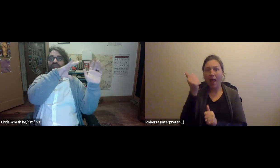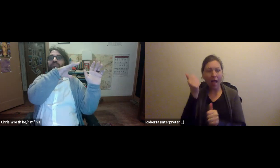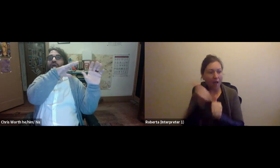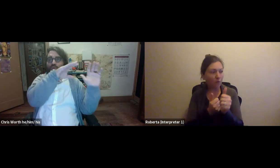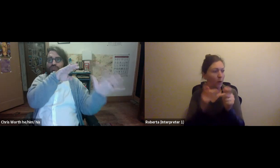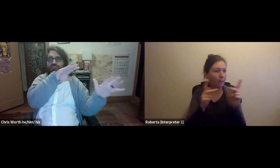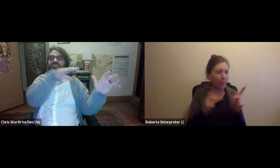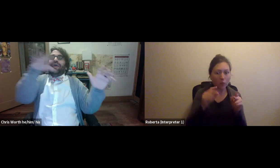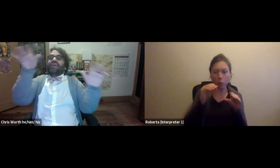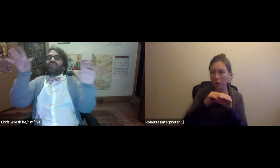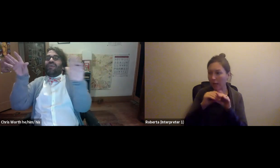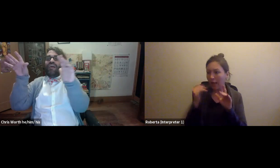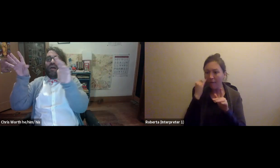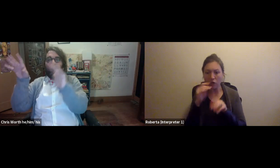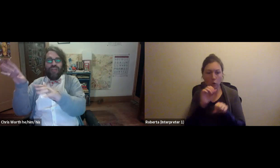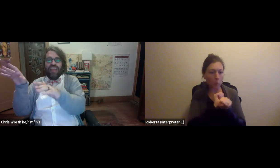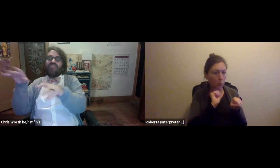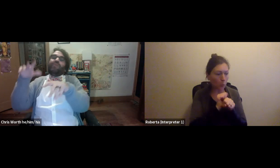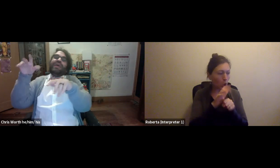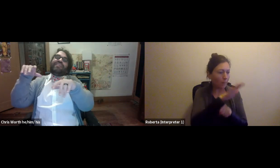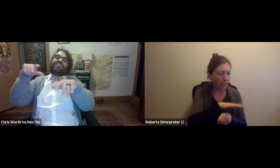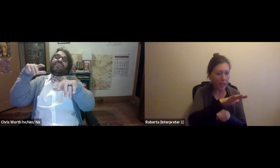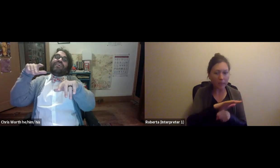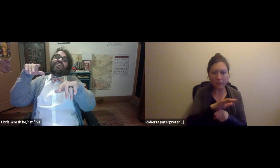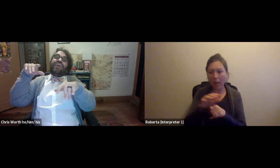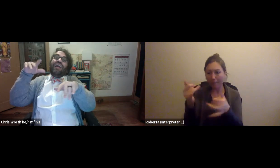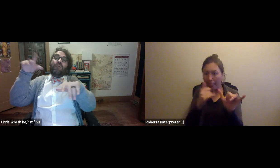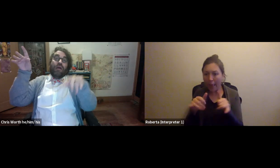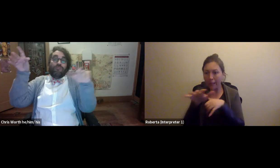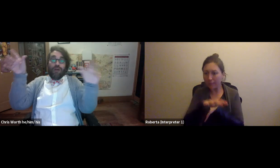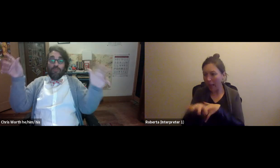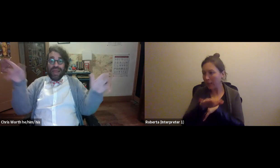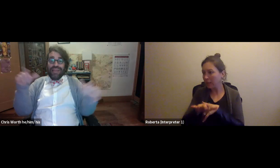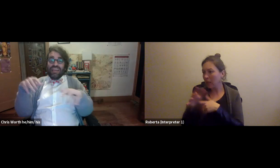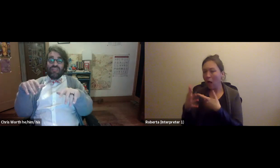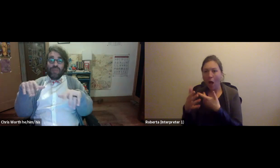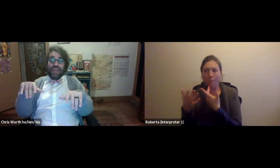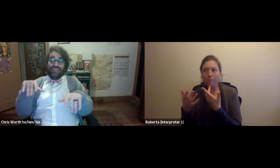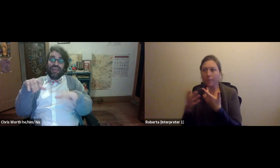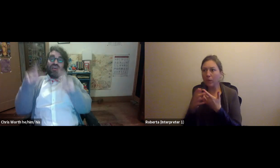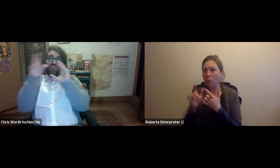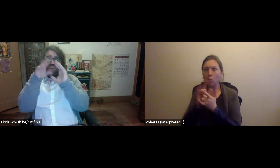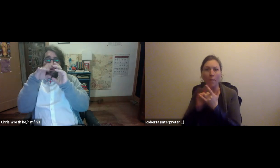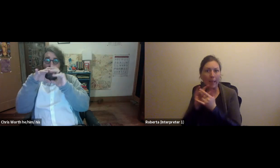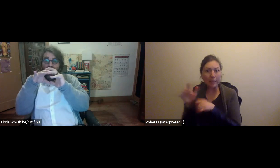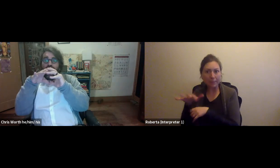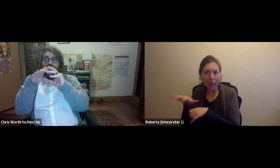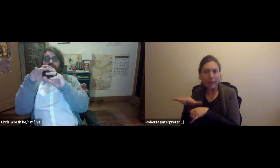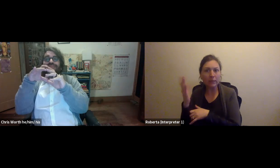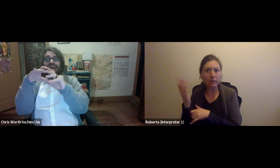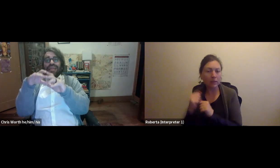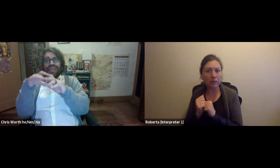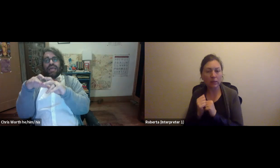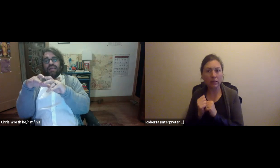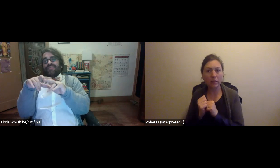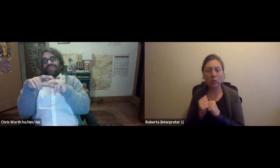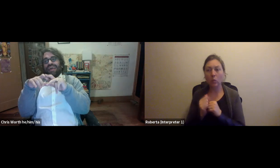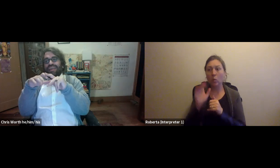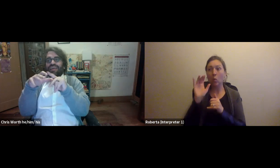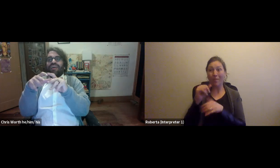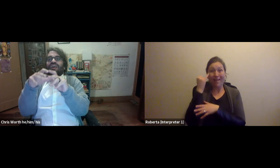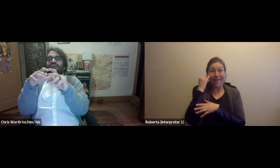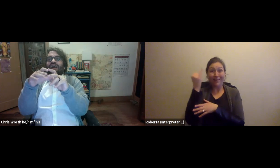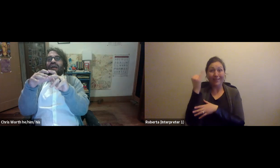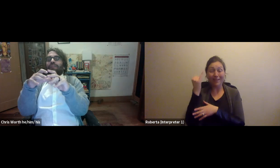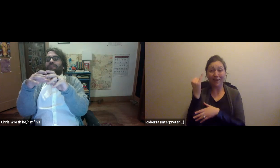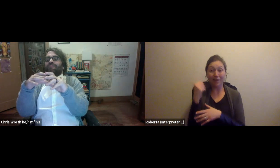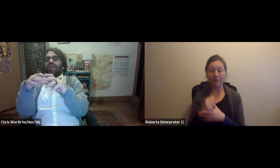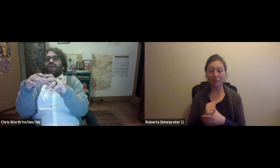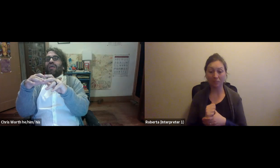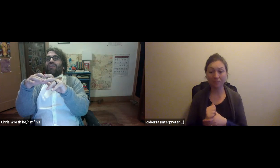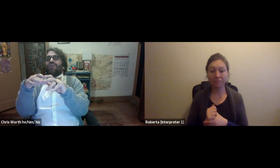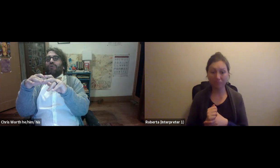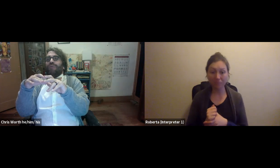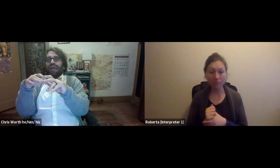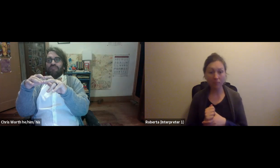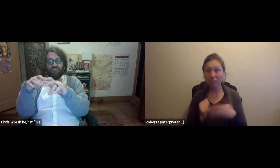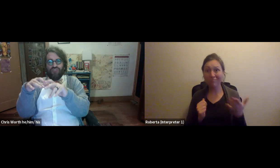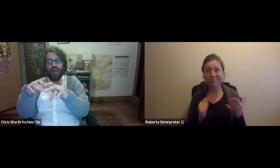be a work space, a play space, a romantic space. So the idea is that, you know, when I was a child,